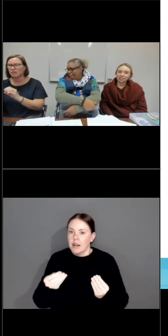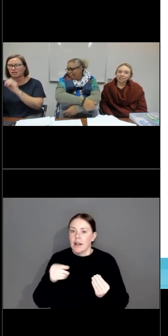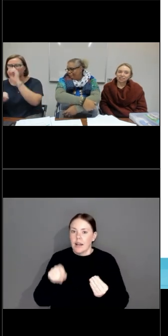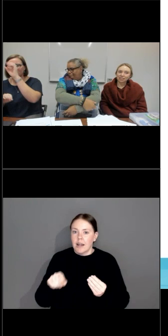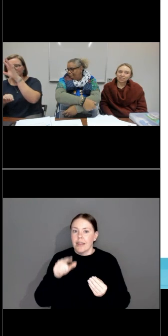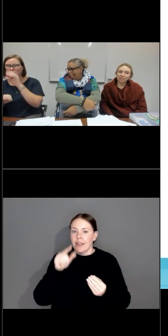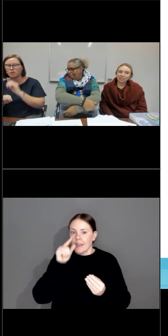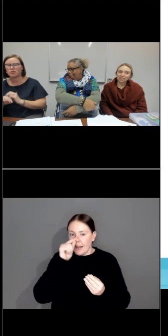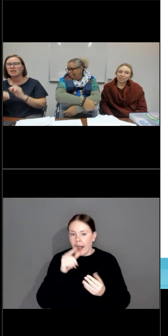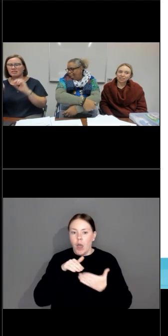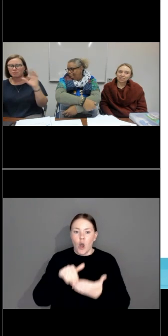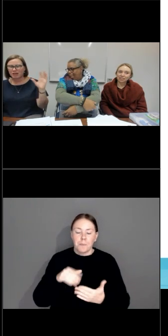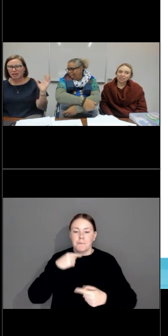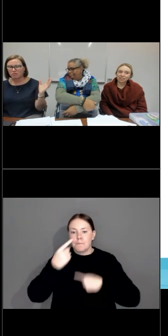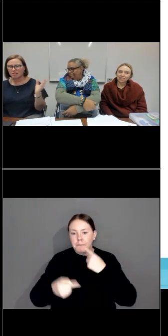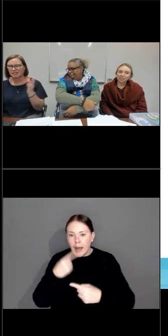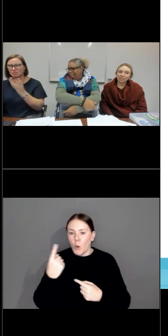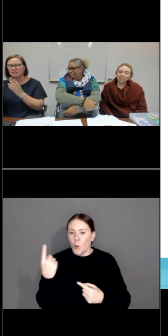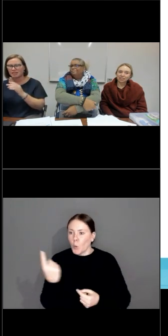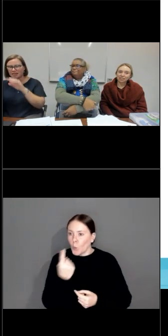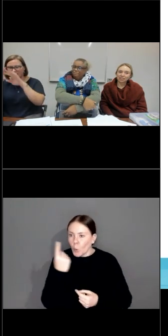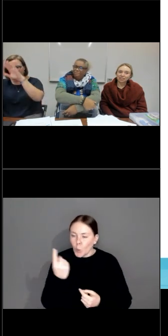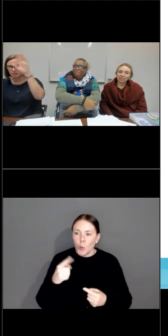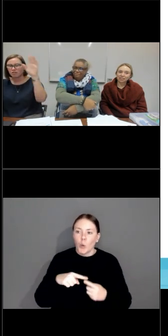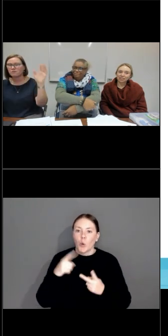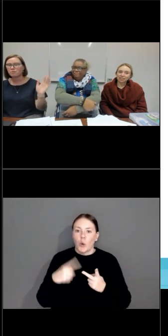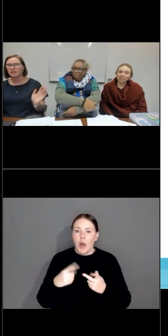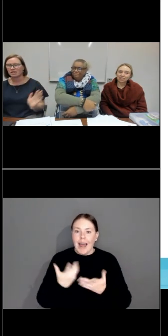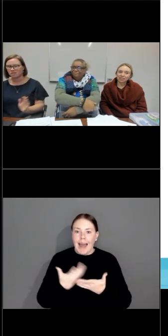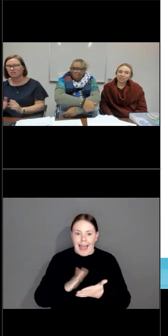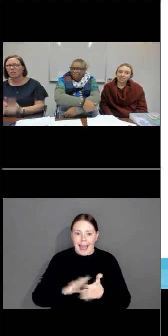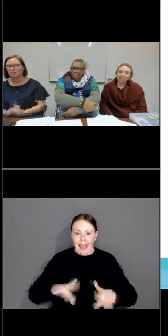and who's in the court so bringing all those elements together to show the full picture of